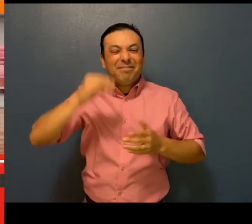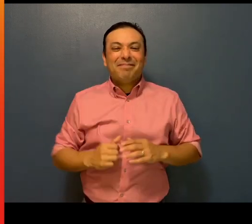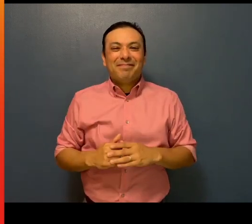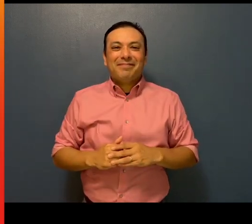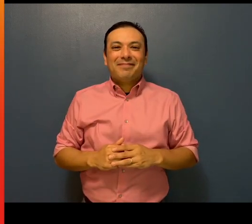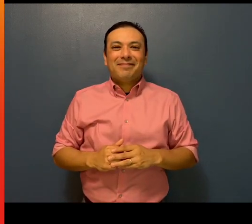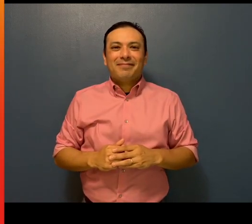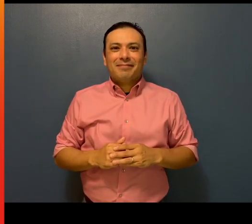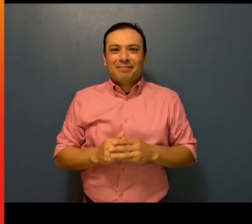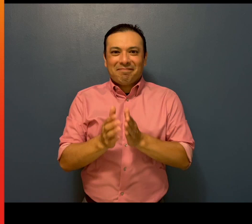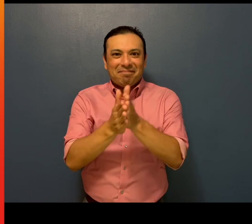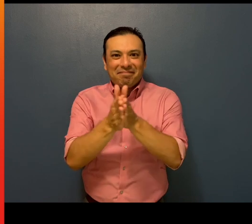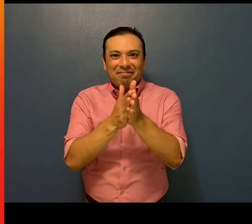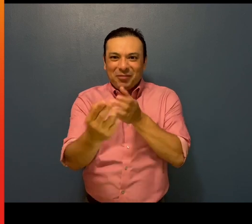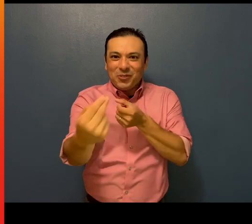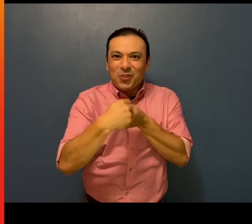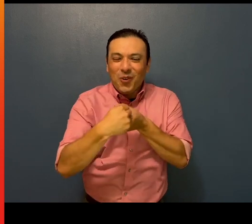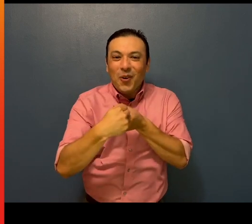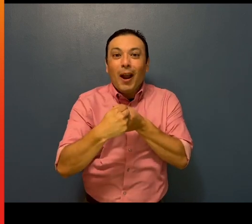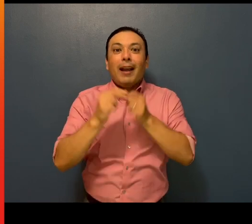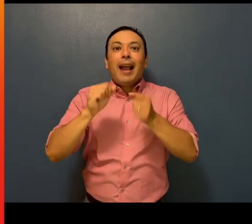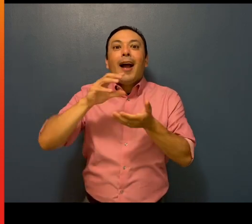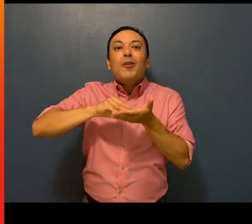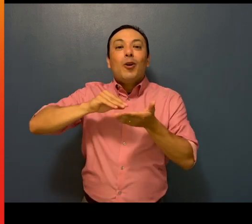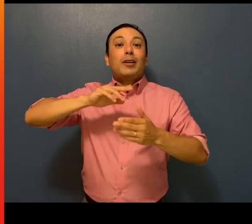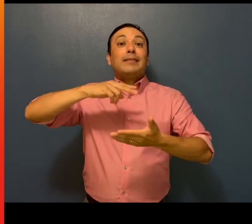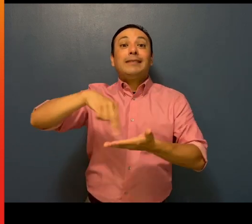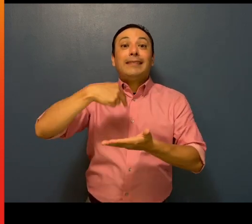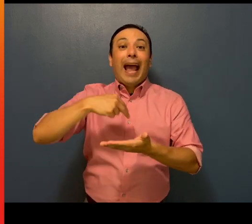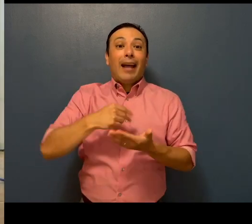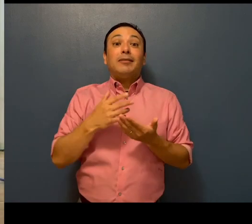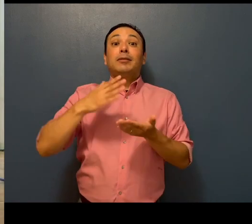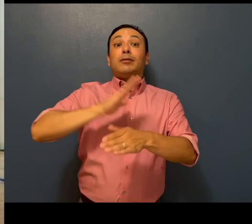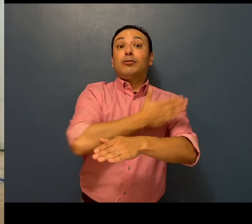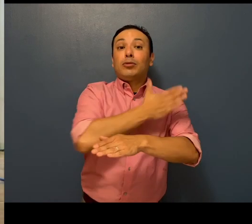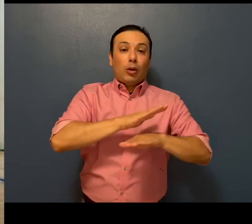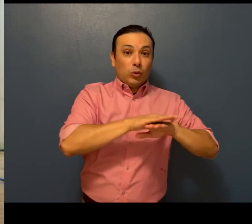Get excited to dance Salsa to slow, medium, and fast tempo music. You'll get to learn the footwork